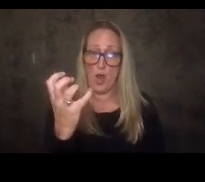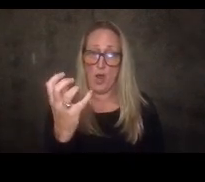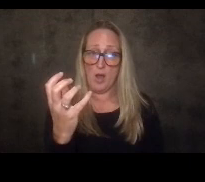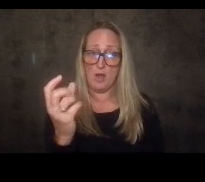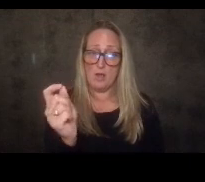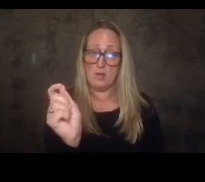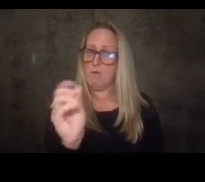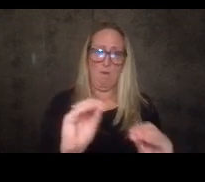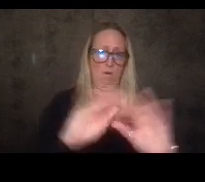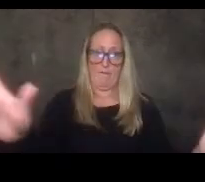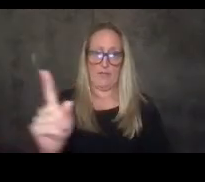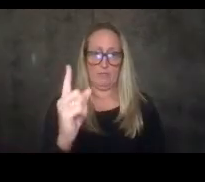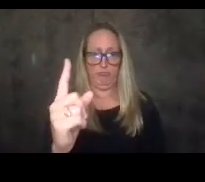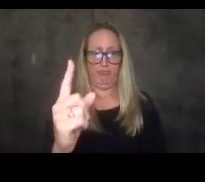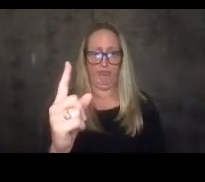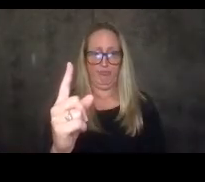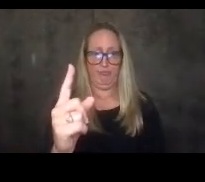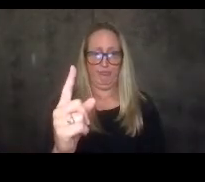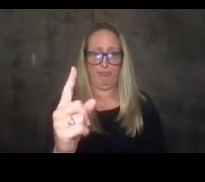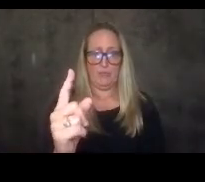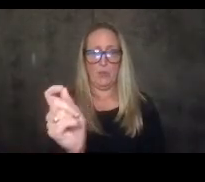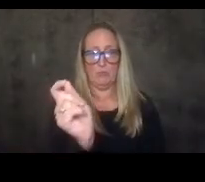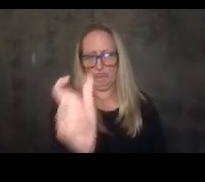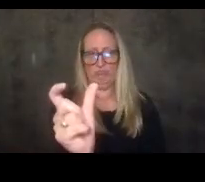very obvious onscreen bumping this up, it'll make it more obvious.